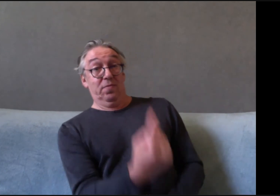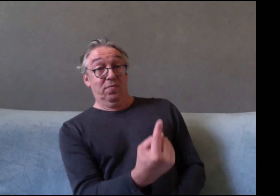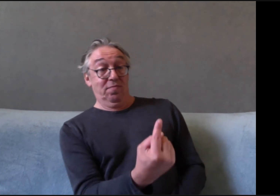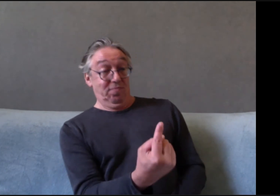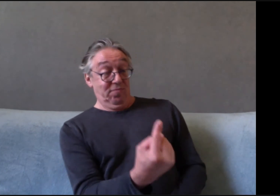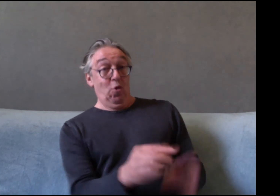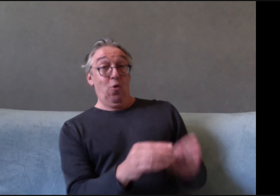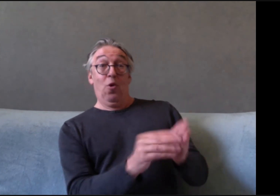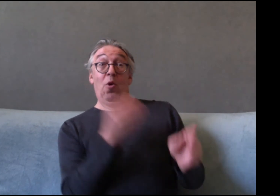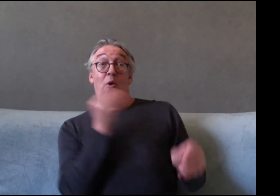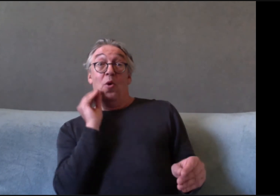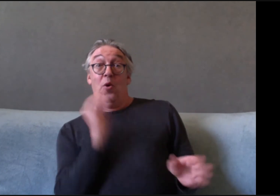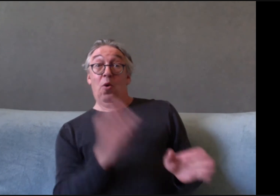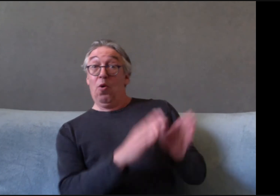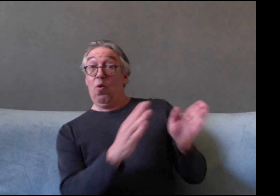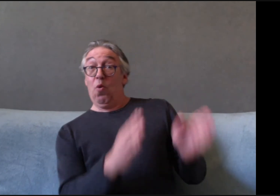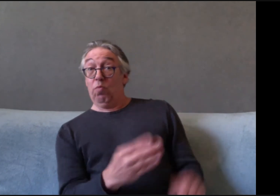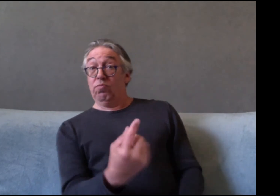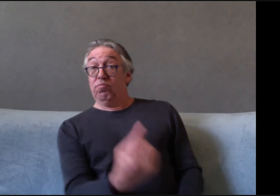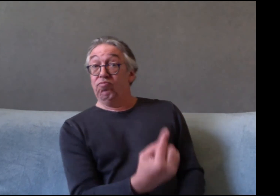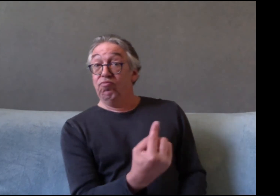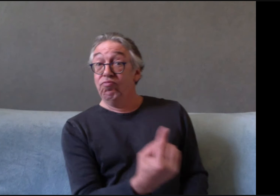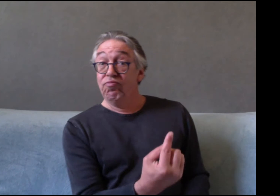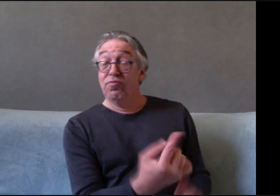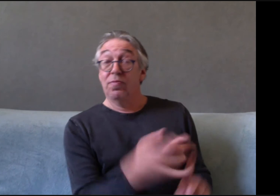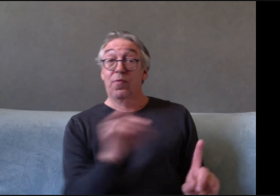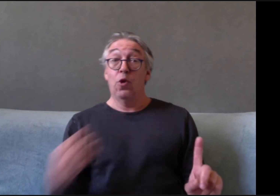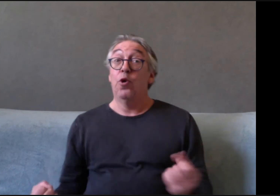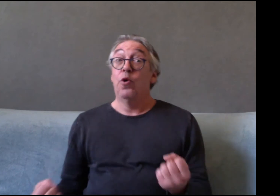and also for the people providing support